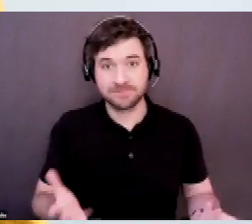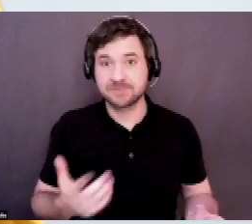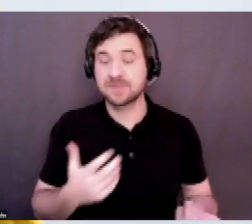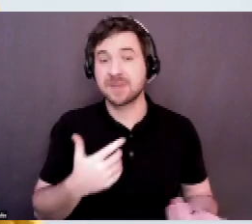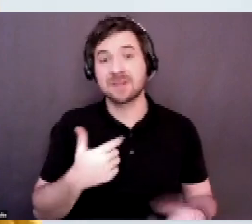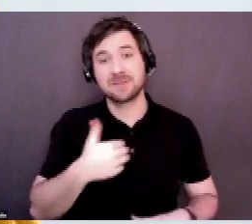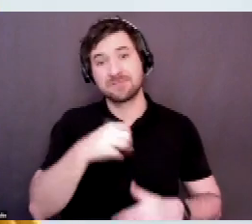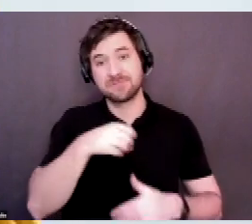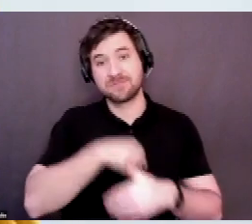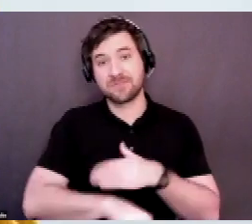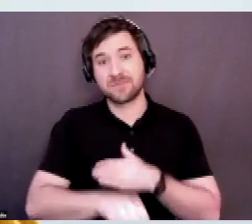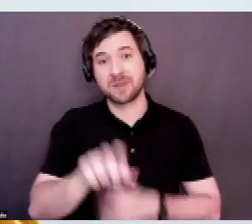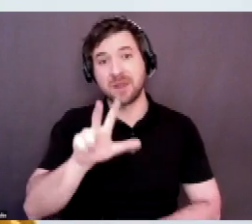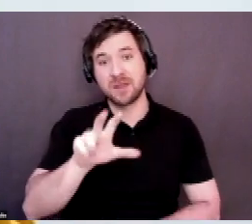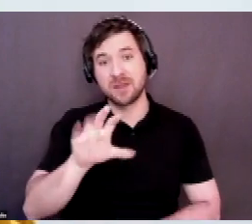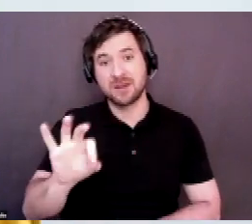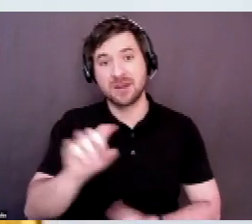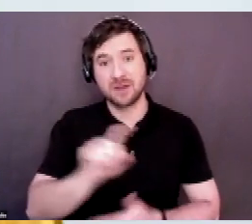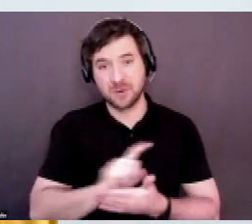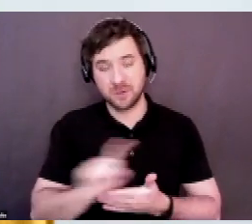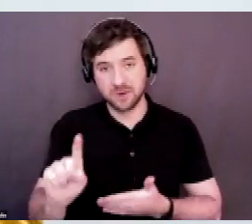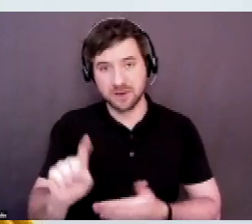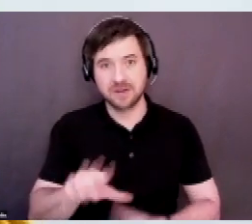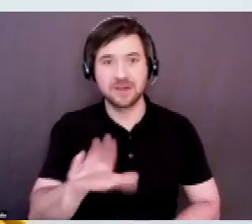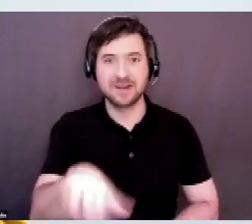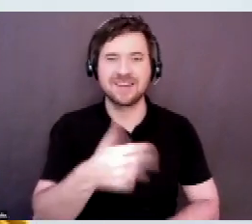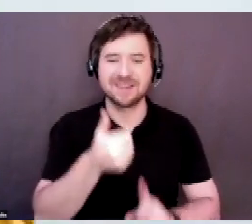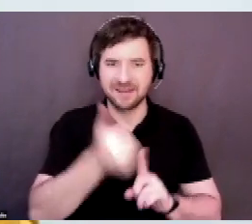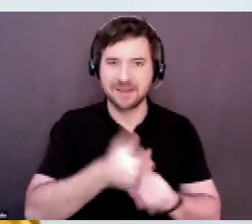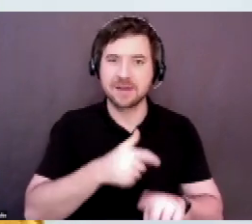I will tell you each time with my OB, with both pregnancies, I was like, please,